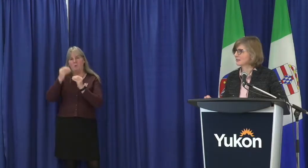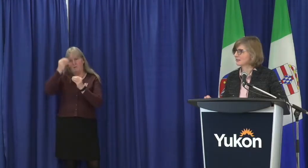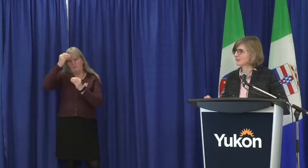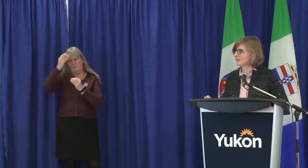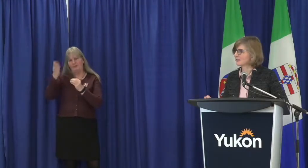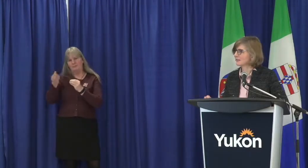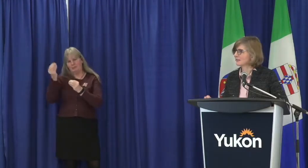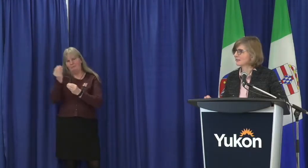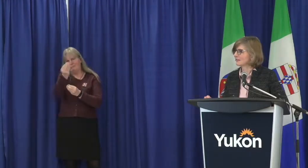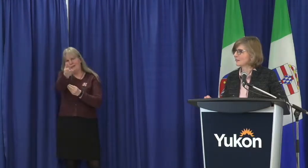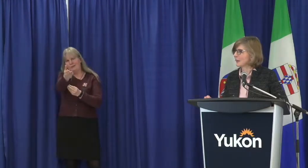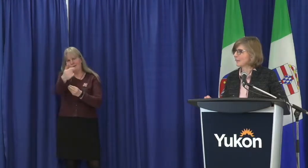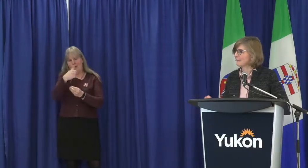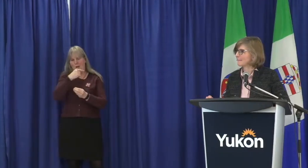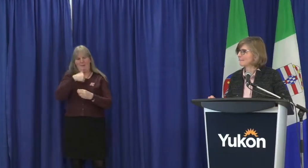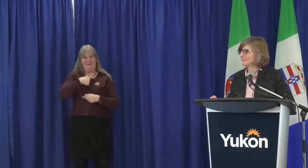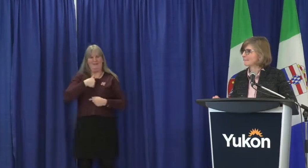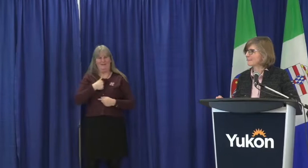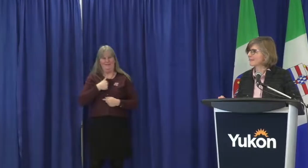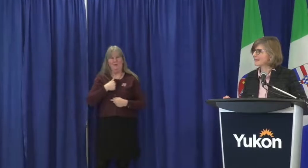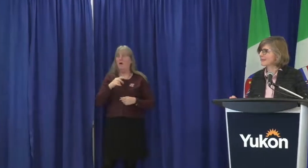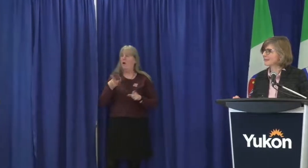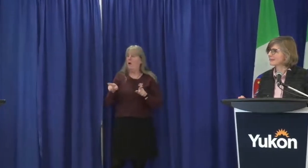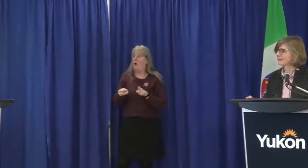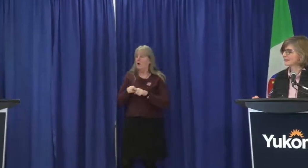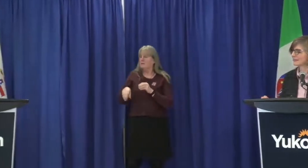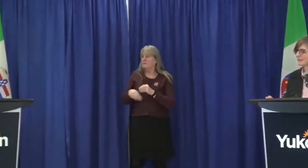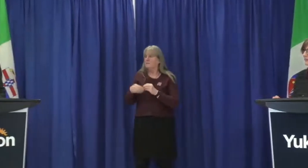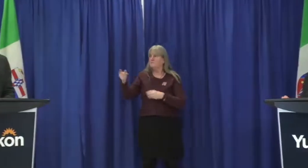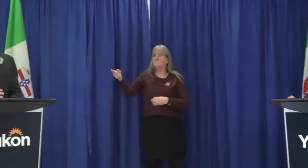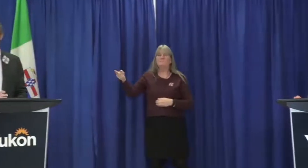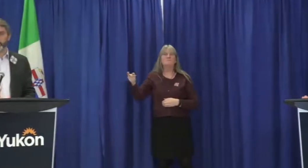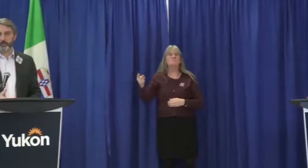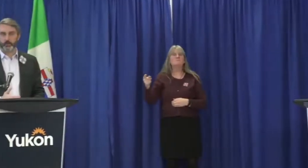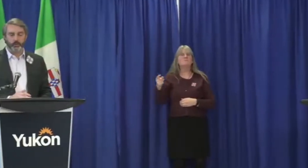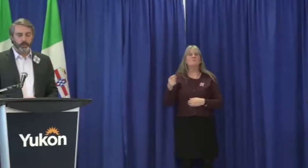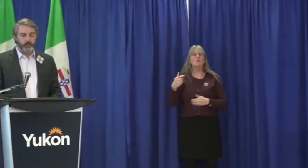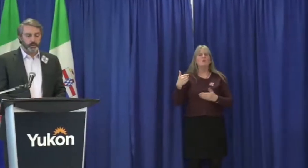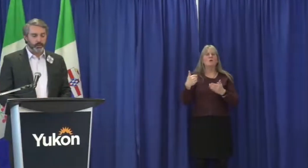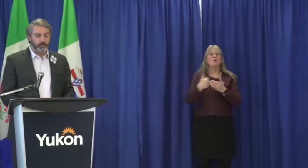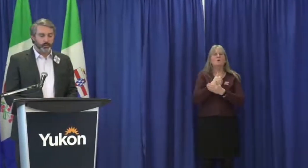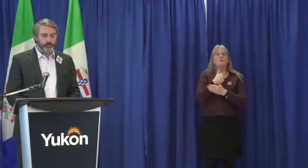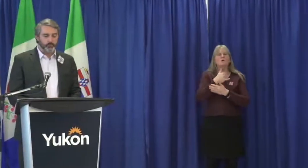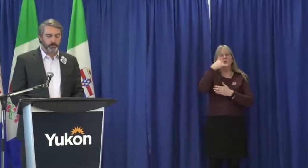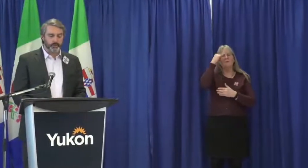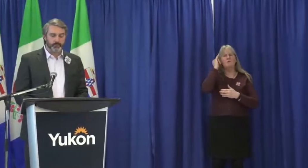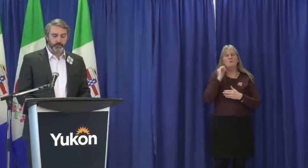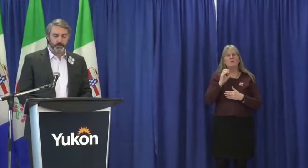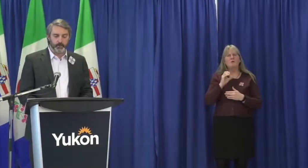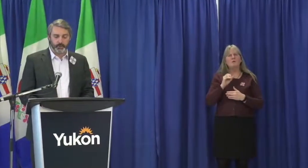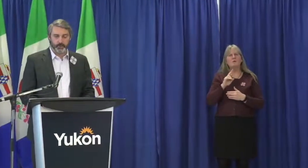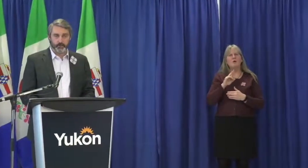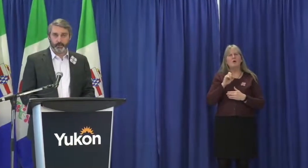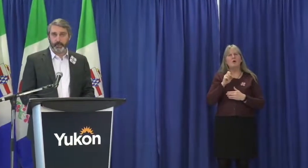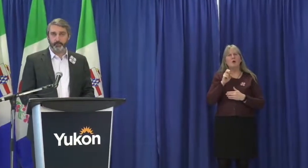Yeah. And I'll just add, Chris, there's been information flowing about the new Yukon order under CEMA, and enabling